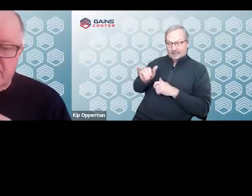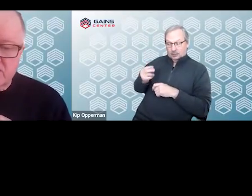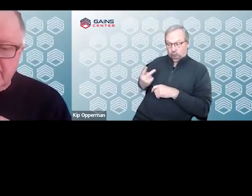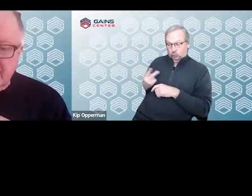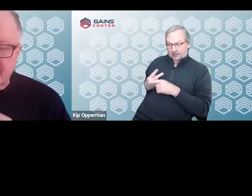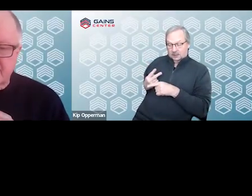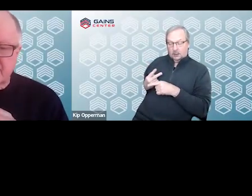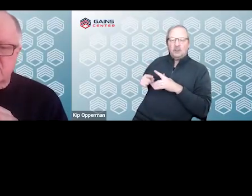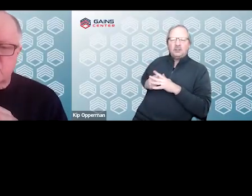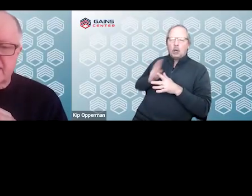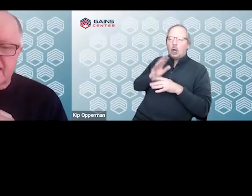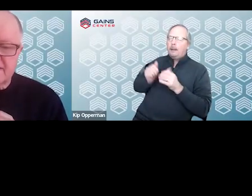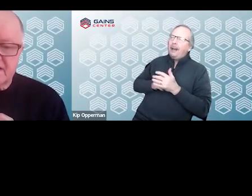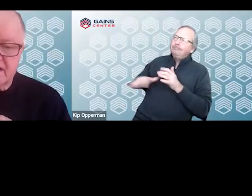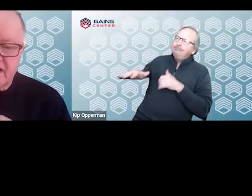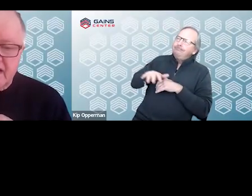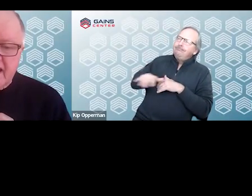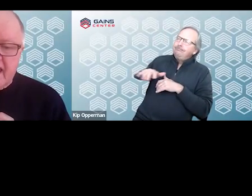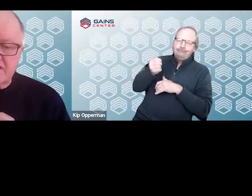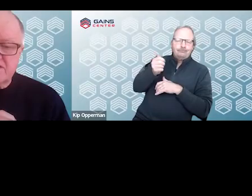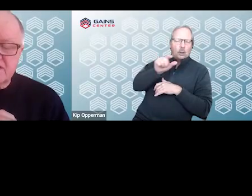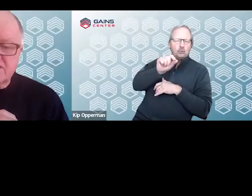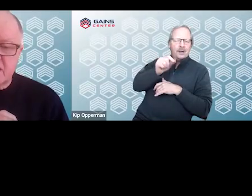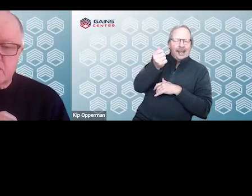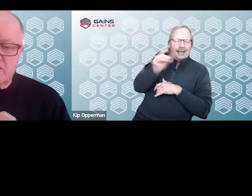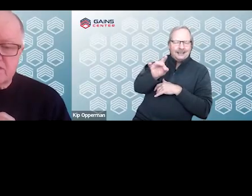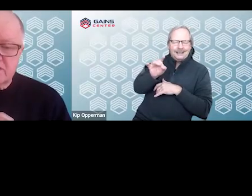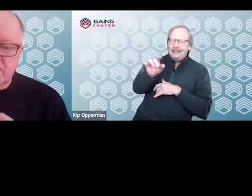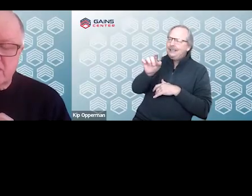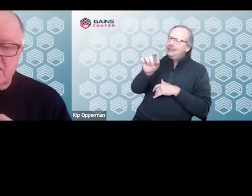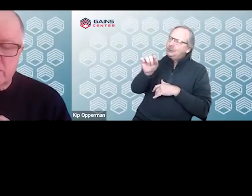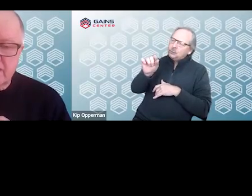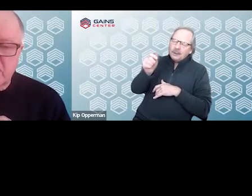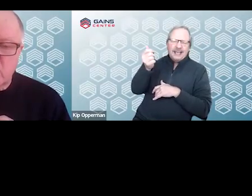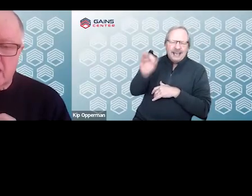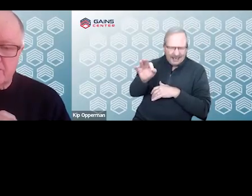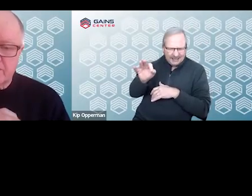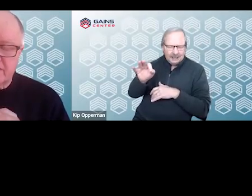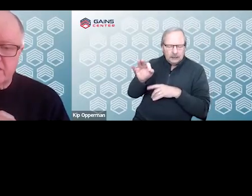in about 2018 or 2019, as these numbers started to really go up